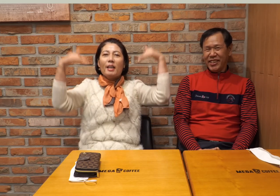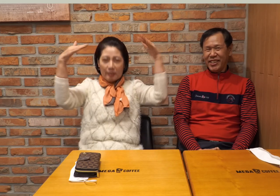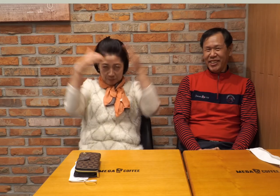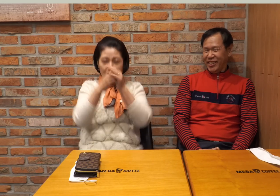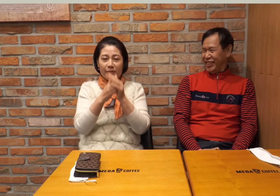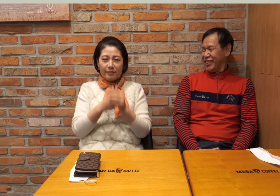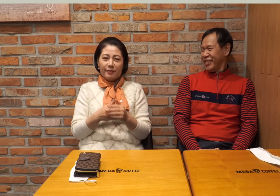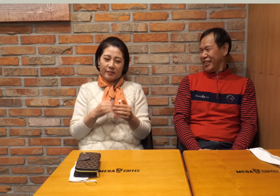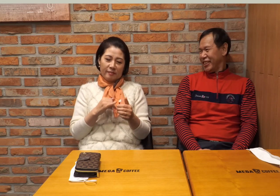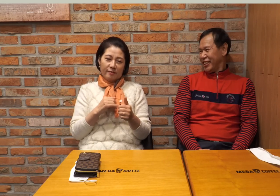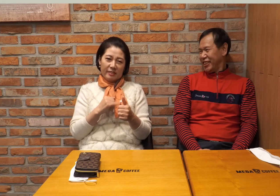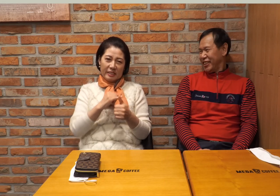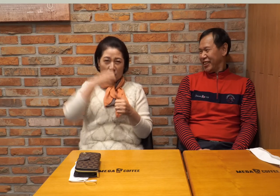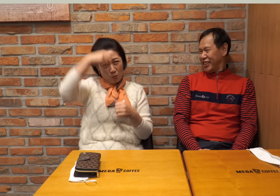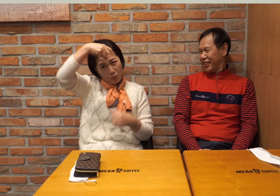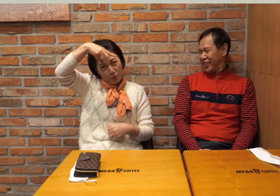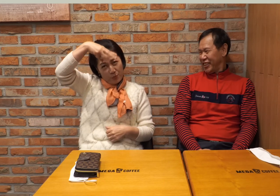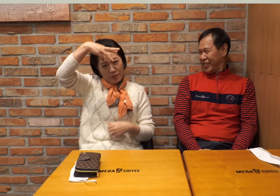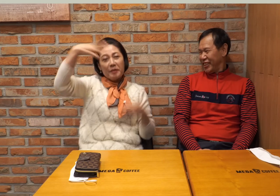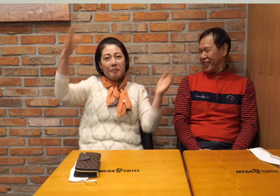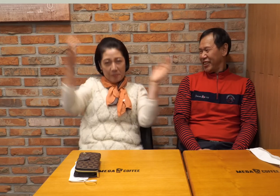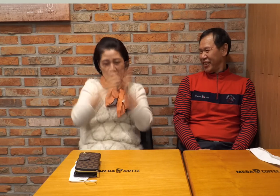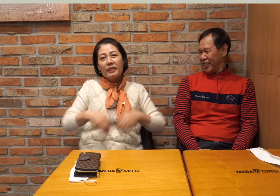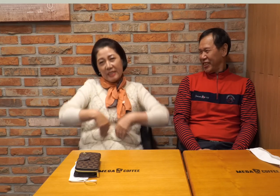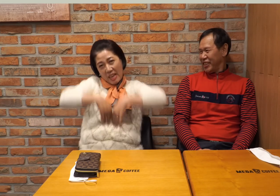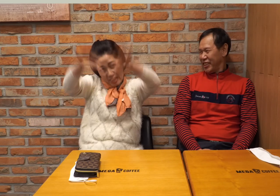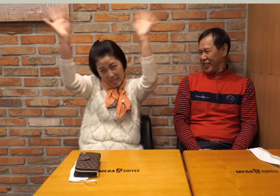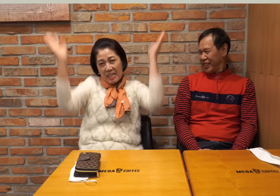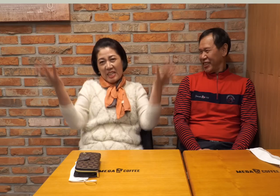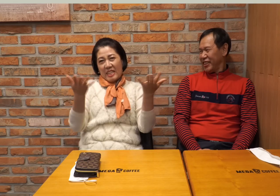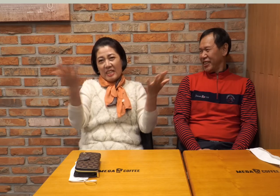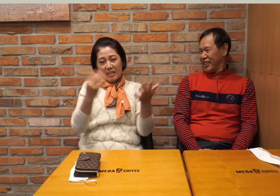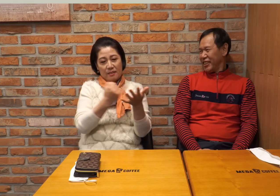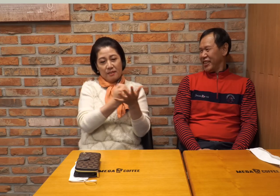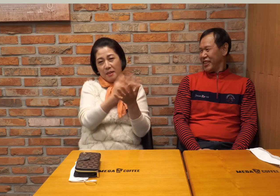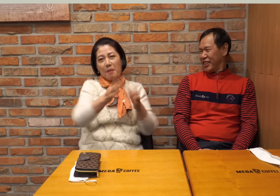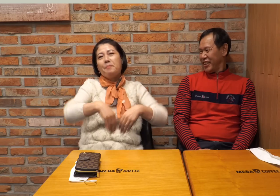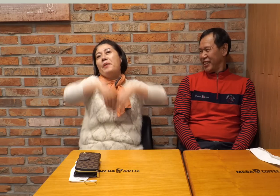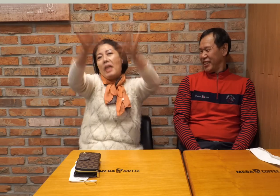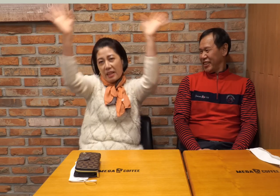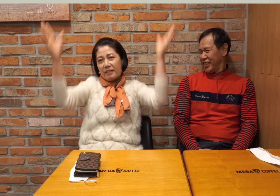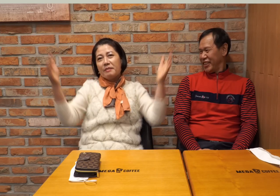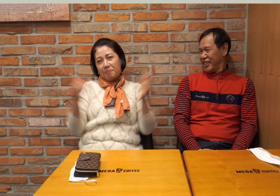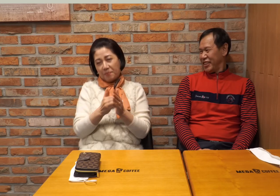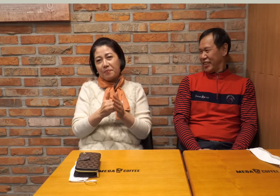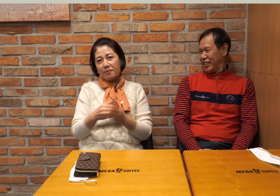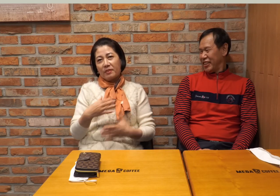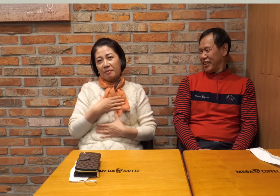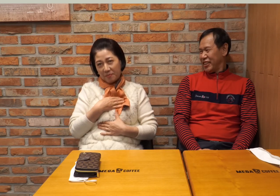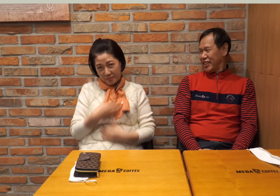and they're all grown up and now they're out and about.